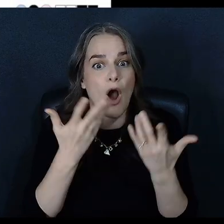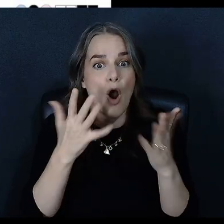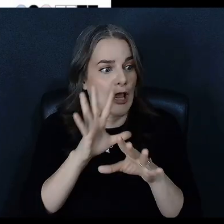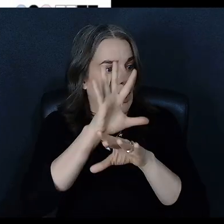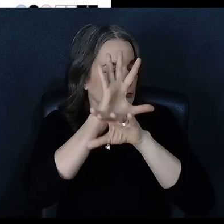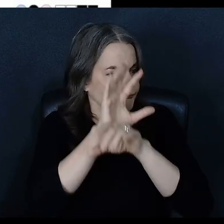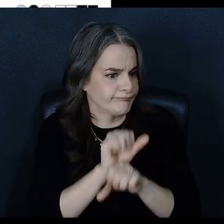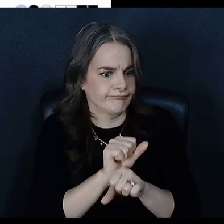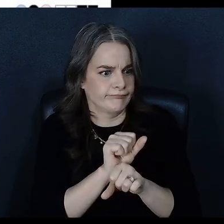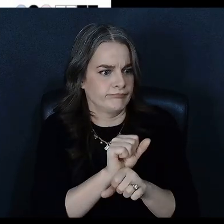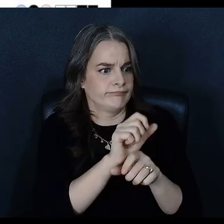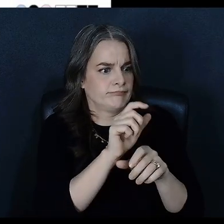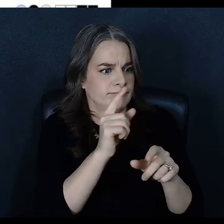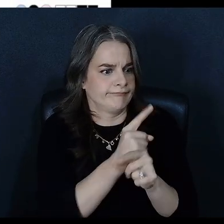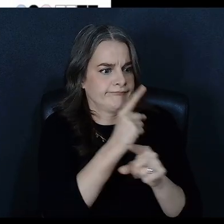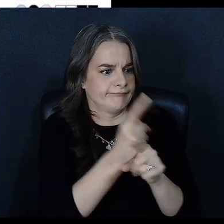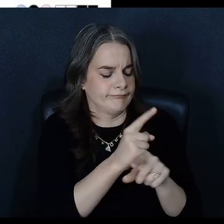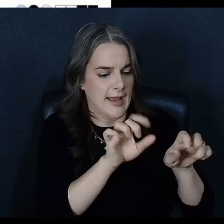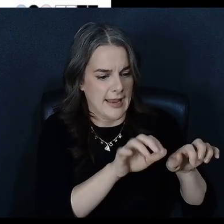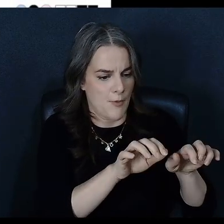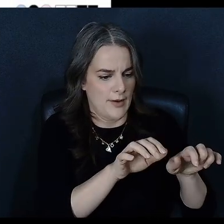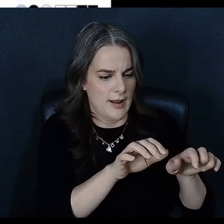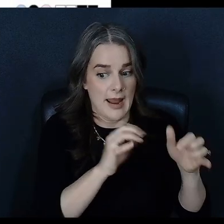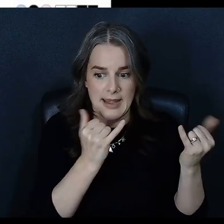to learn this new one. So that might be different.